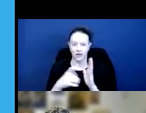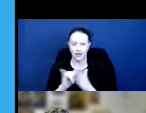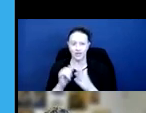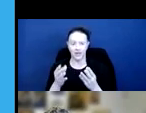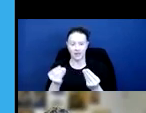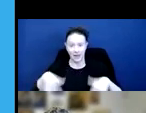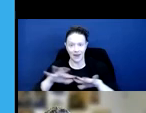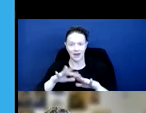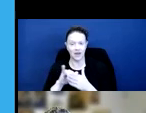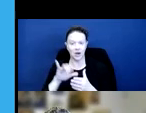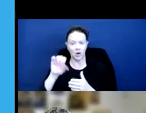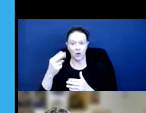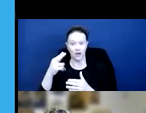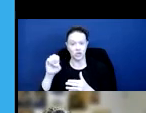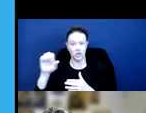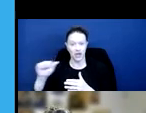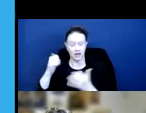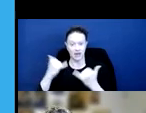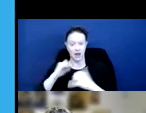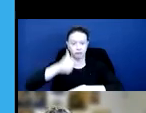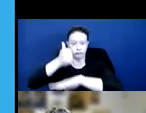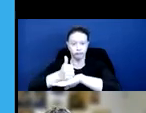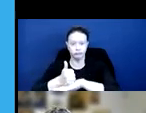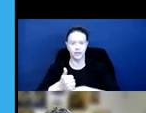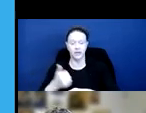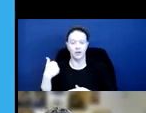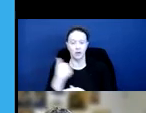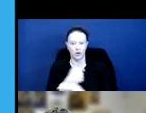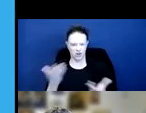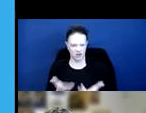What we know as the “Portland Metro area” rests on traditional village sites of the Multnomah,